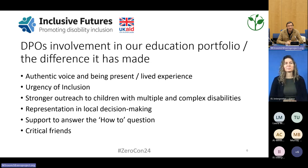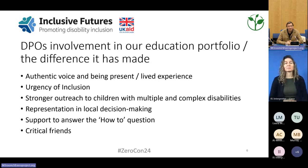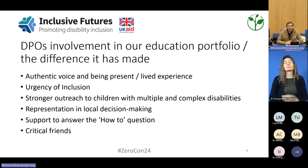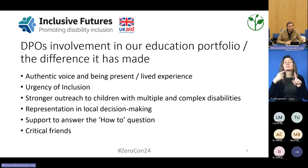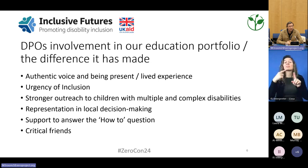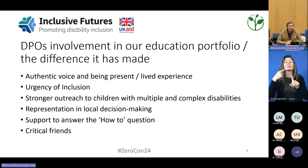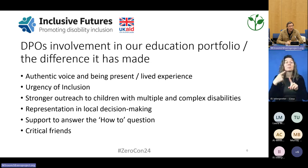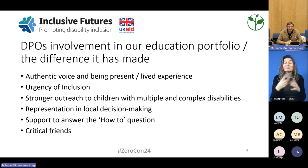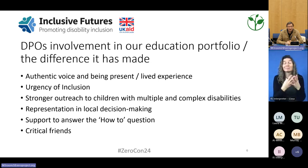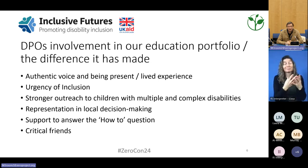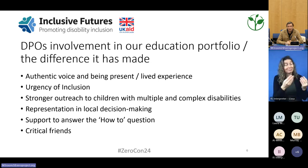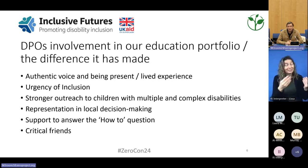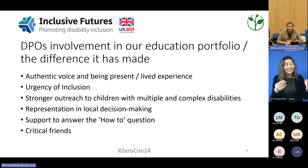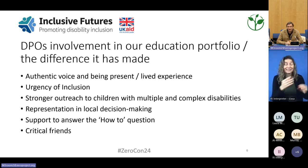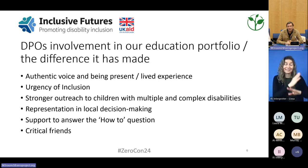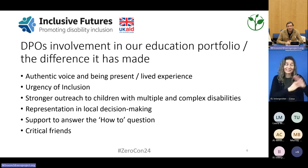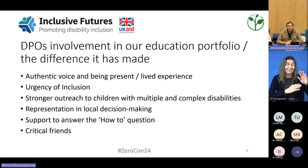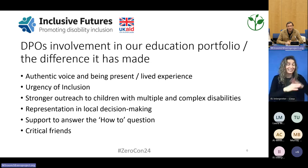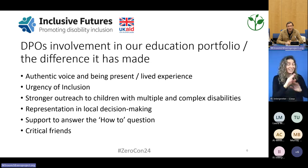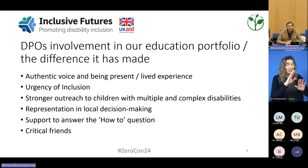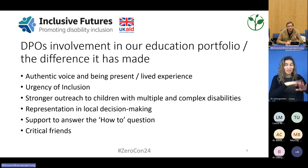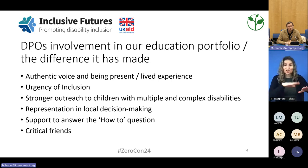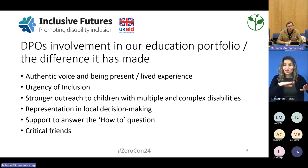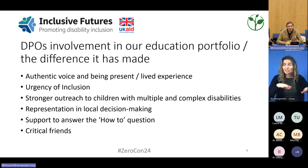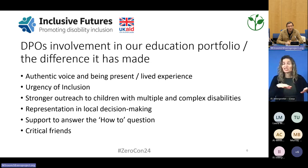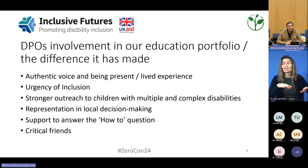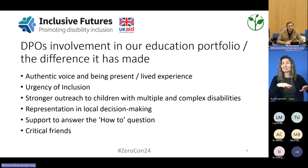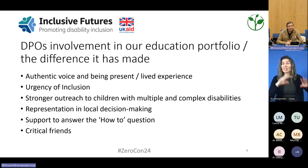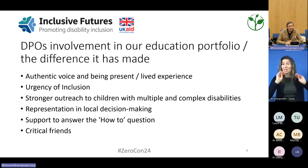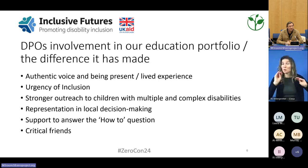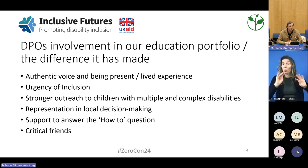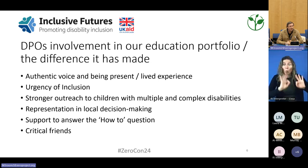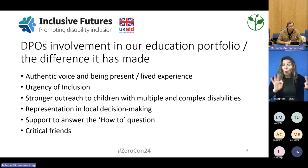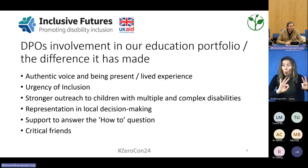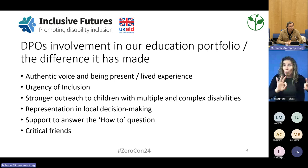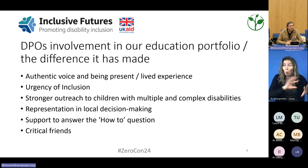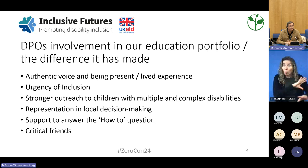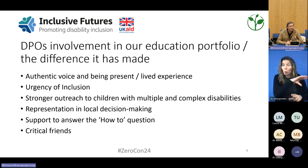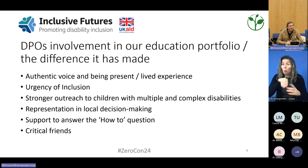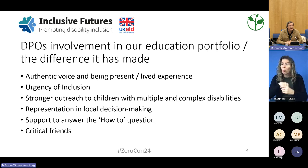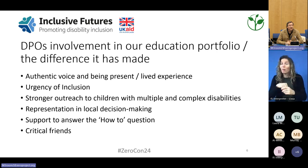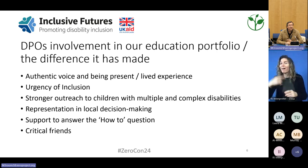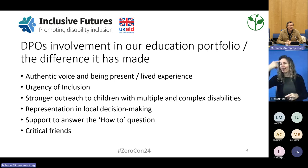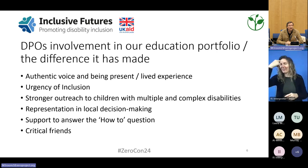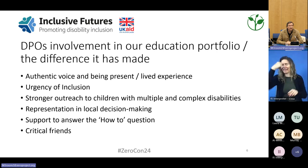left out completely from education because many people think they are not fit to kind